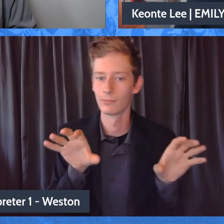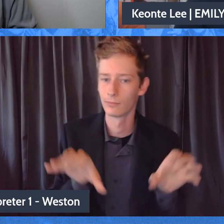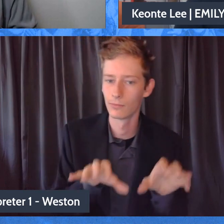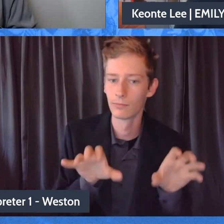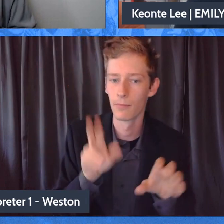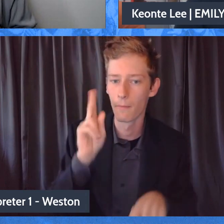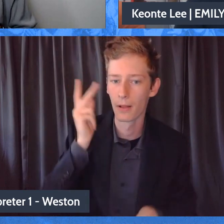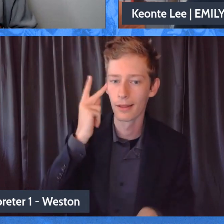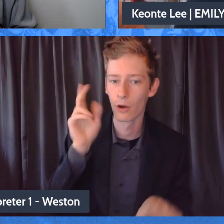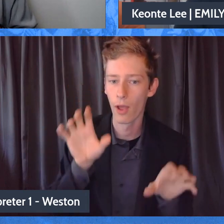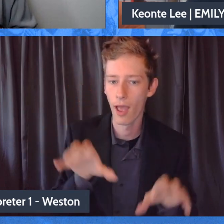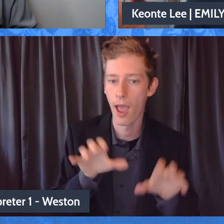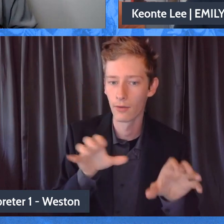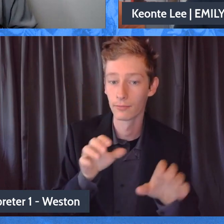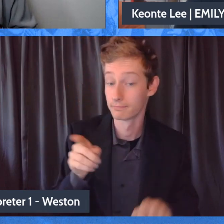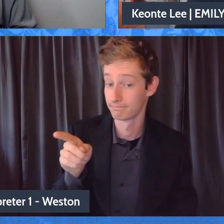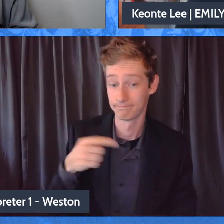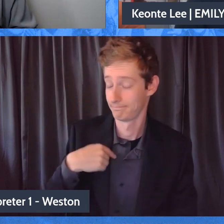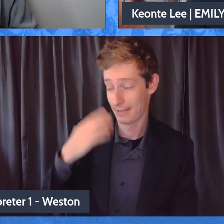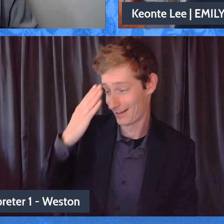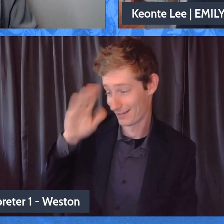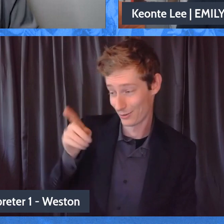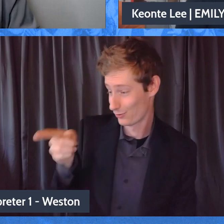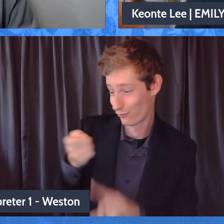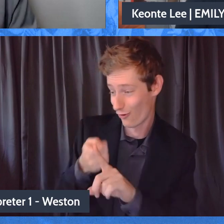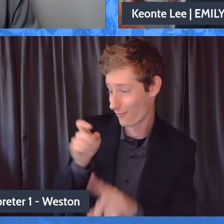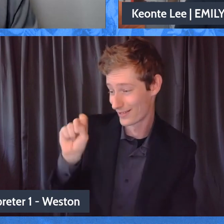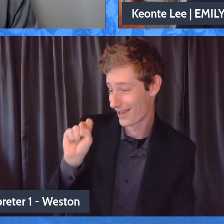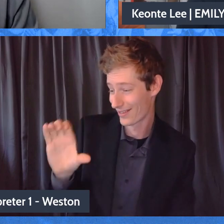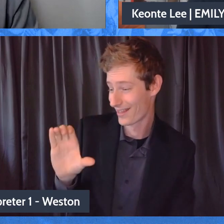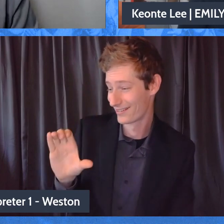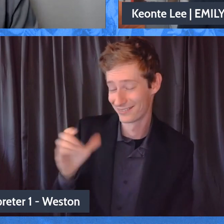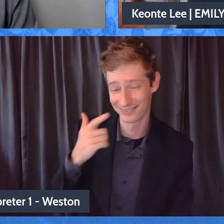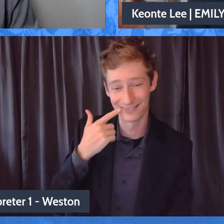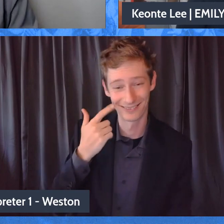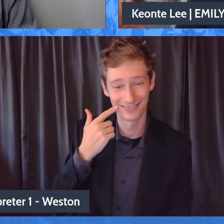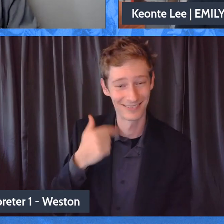I didn't know you were from South Carolina, so it's a great.